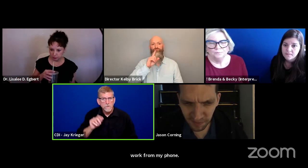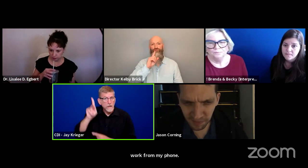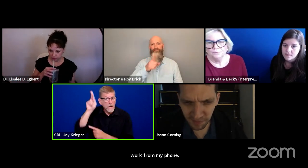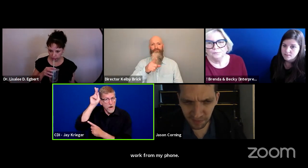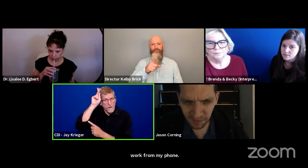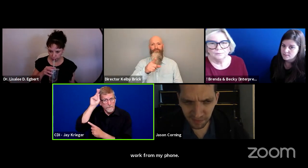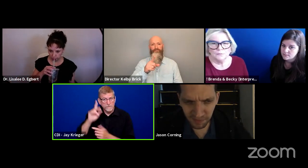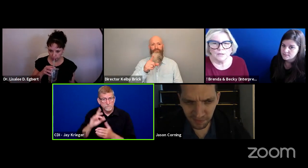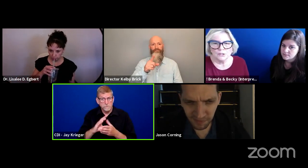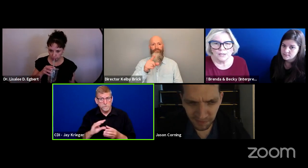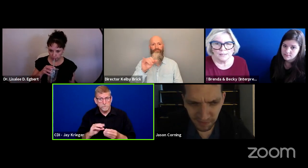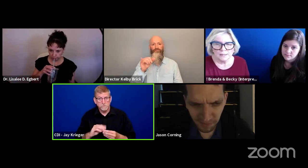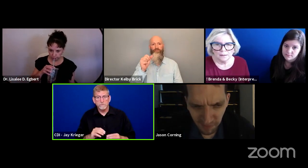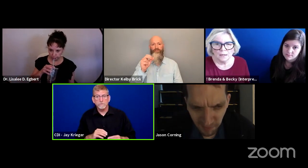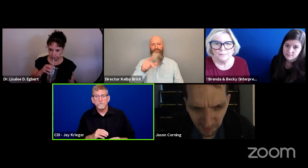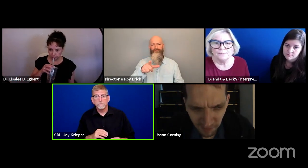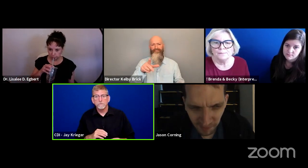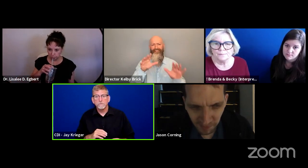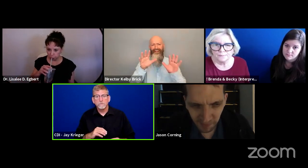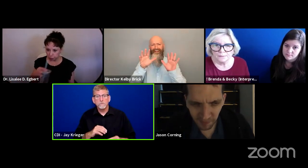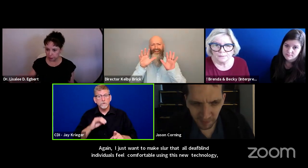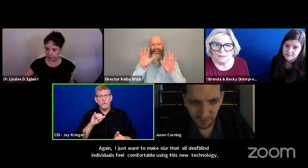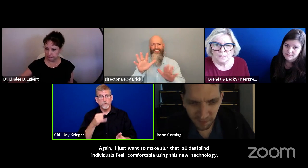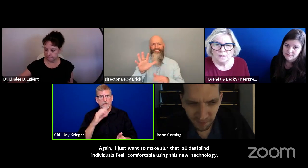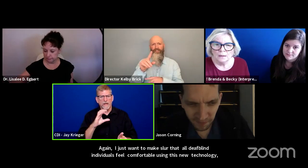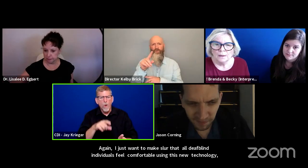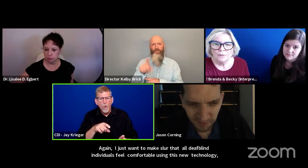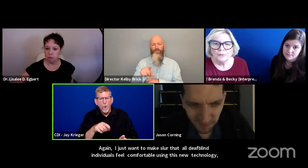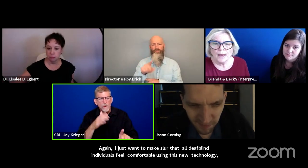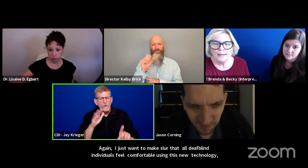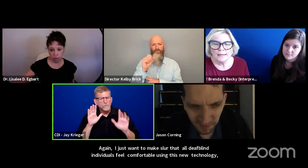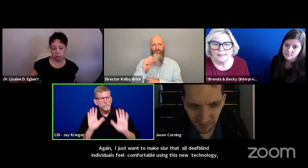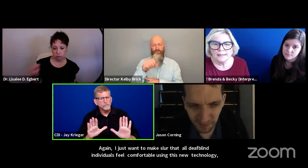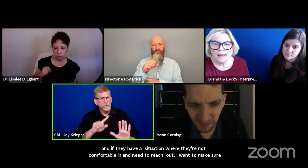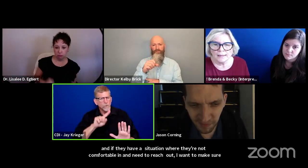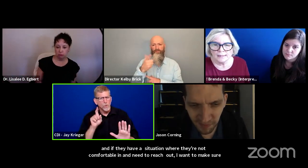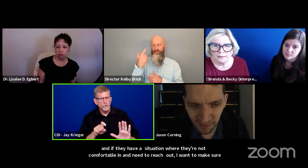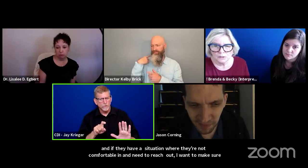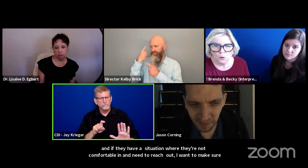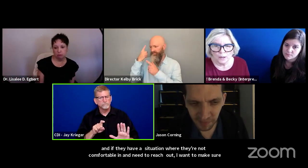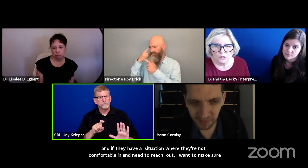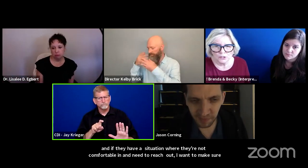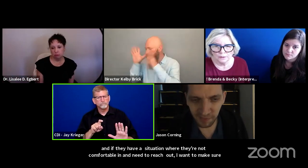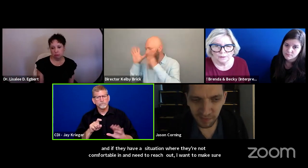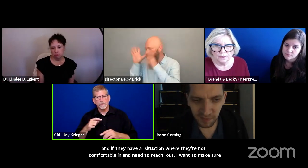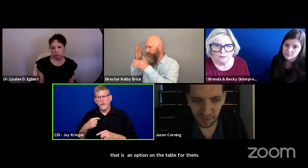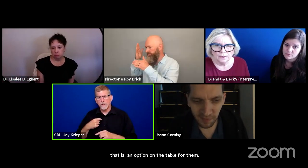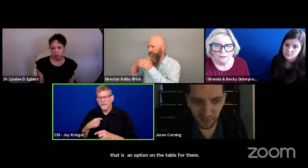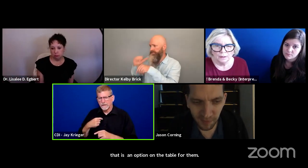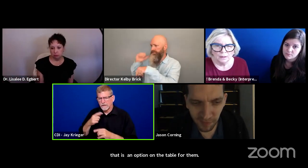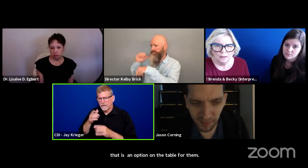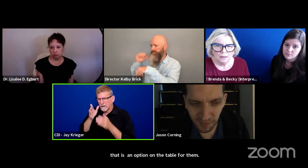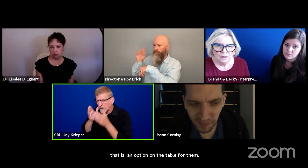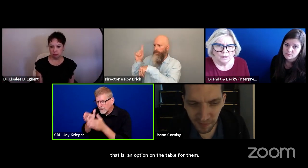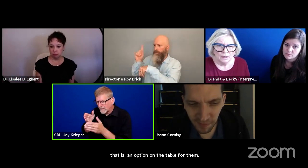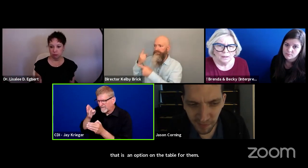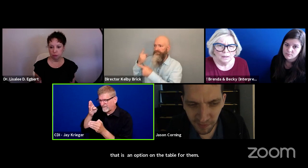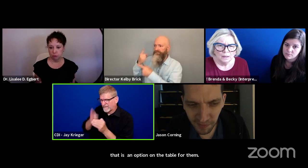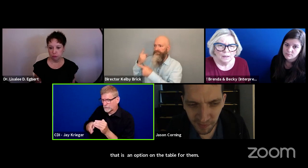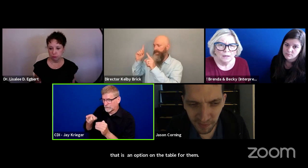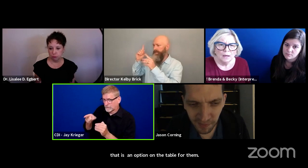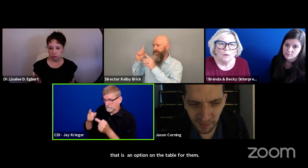Now, Jason, that is an excellent question.